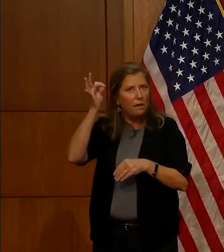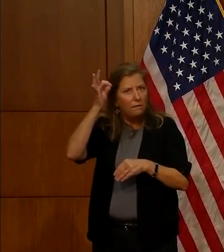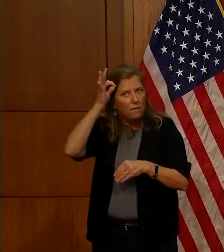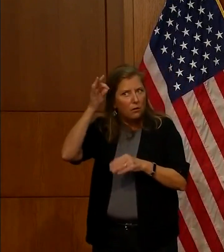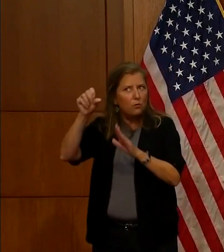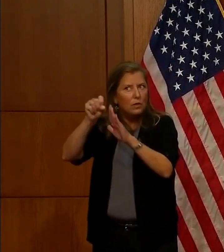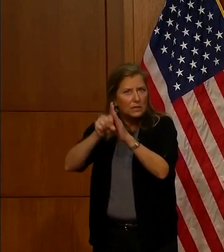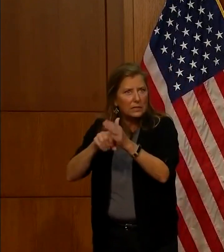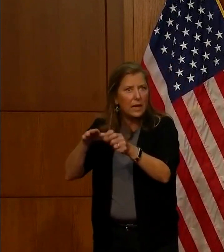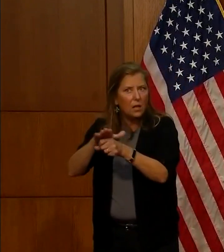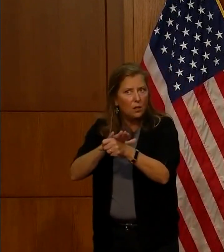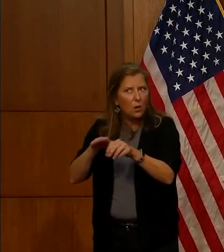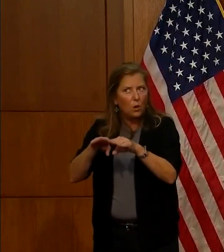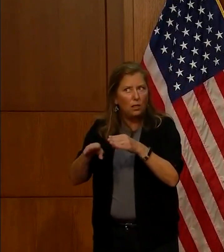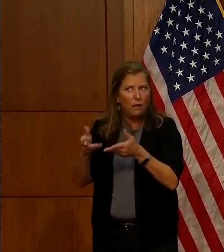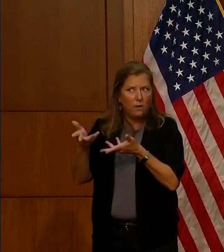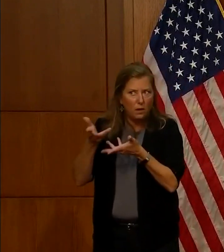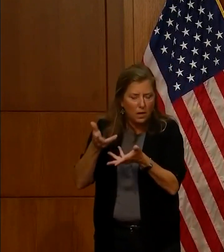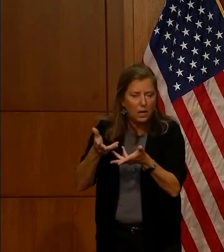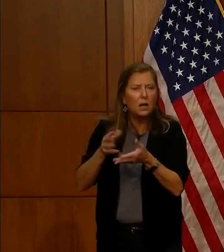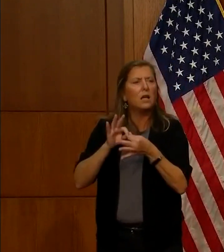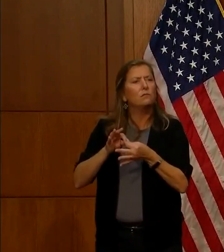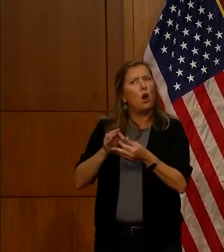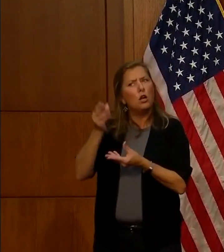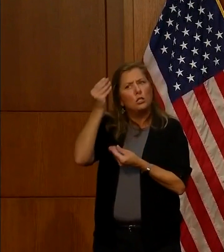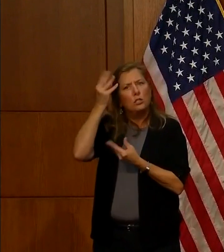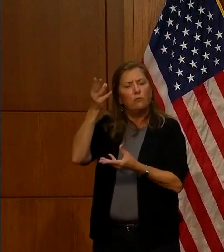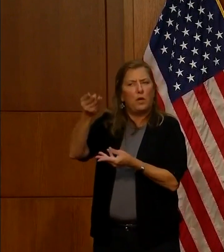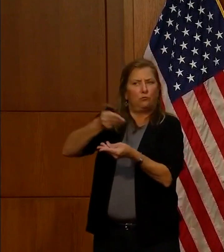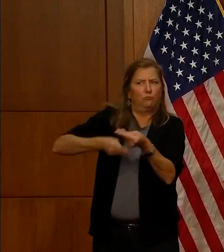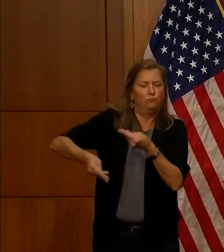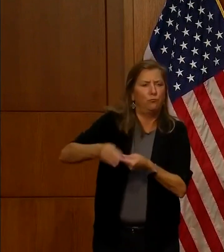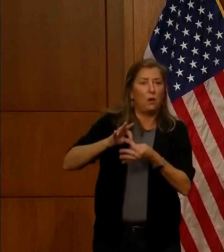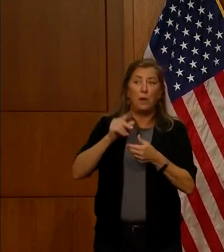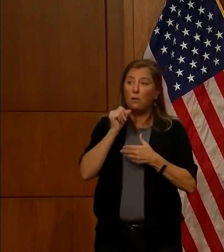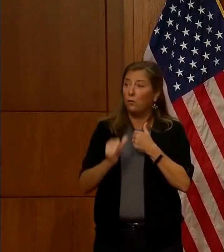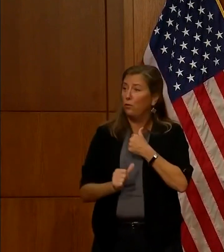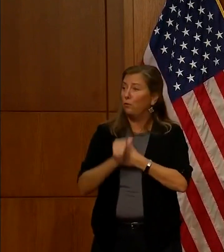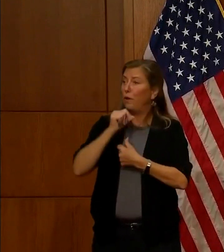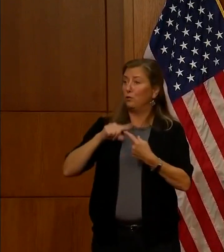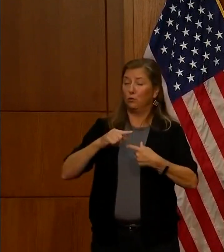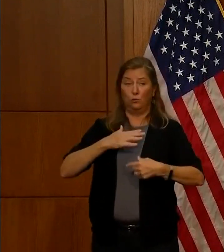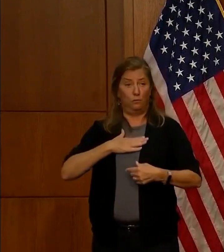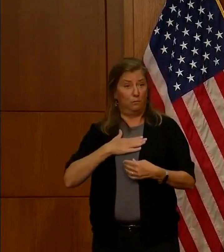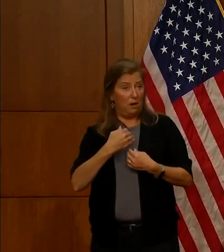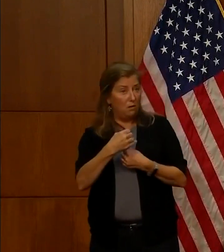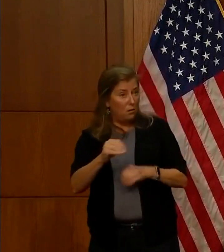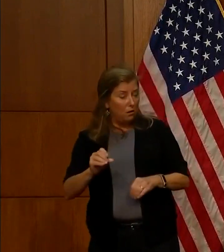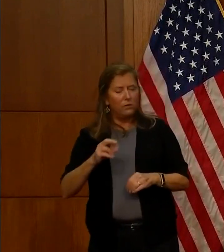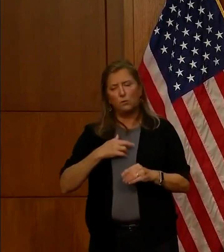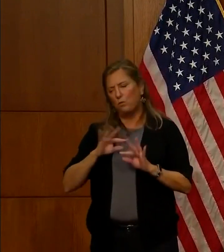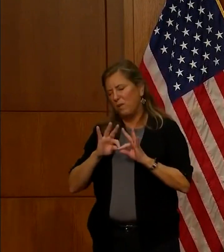OUR LAW ENFORCEMENT PARTNERS AT THE FEDERAL STATE AND LOCAL LEVEL WHEN IT COMES TO SHARING